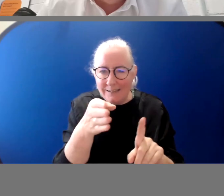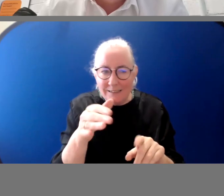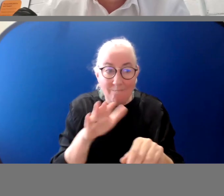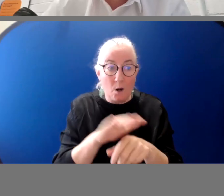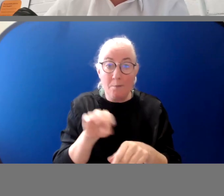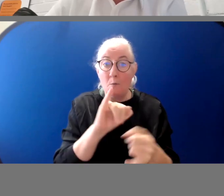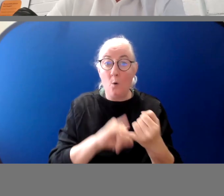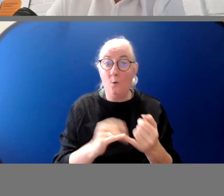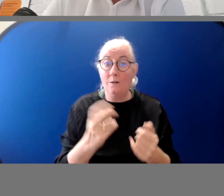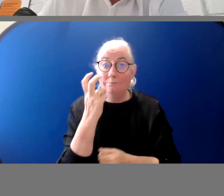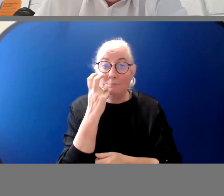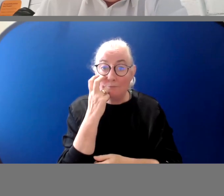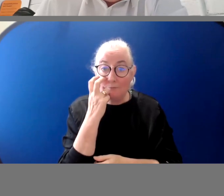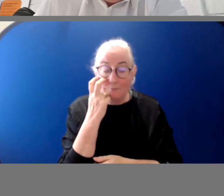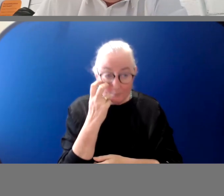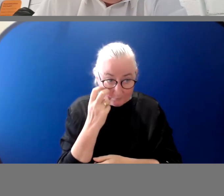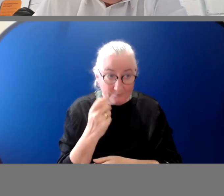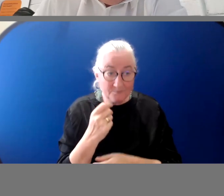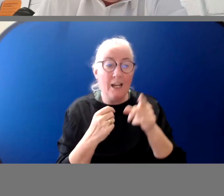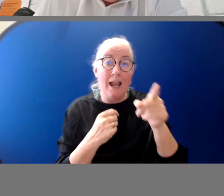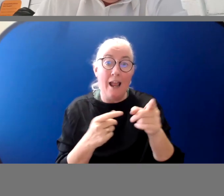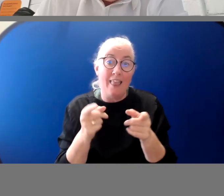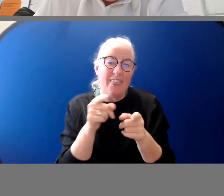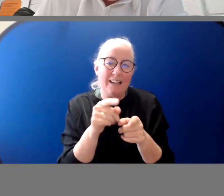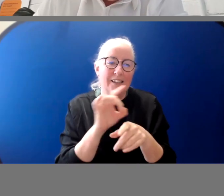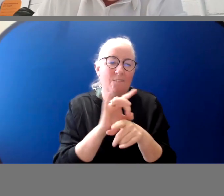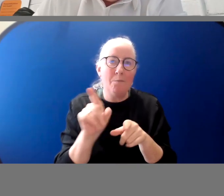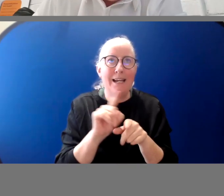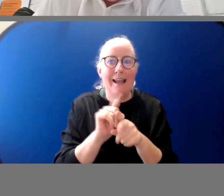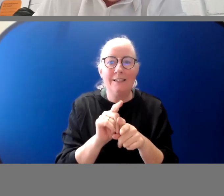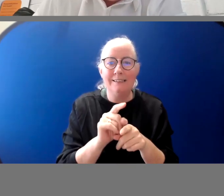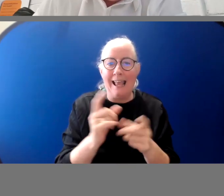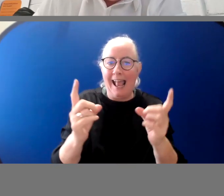impairments but also it's a form of hazard detection for people so that they don't walk